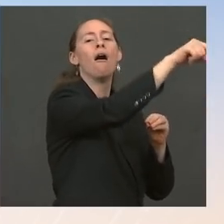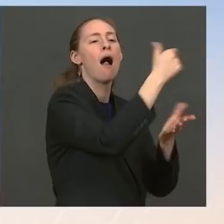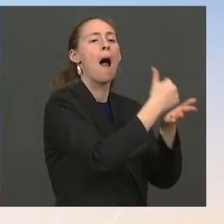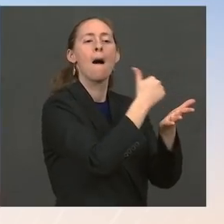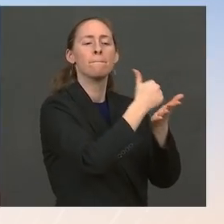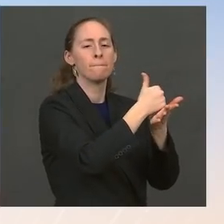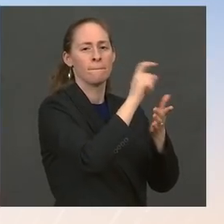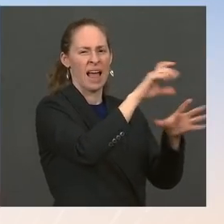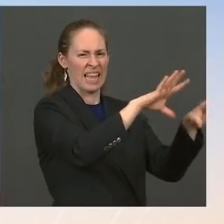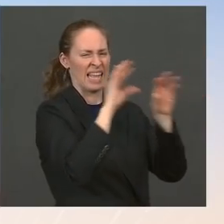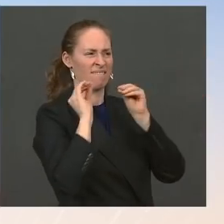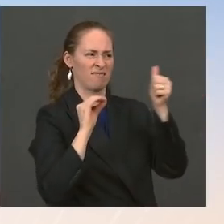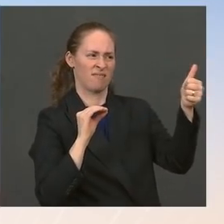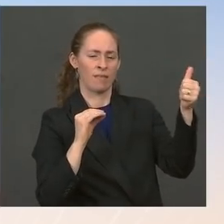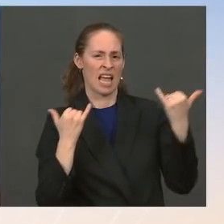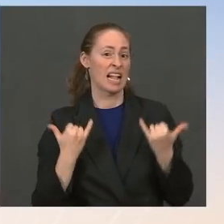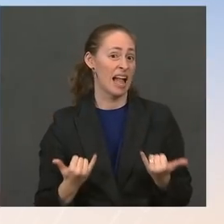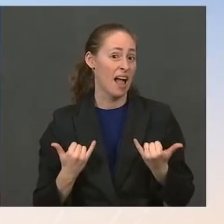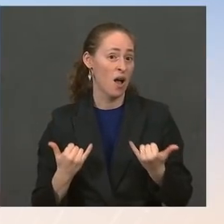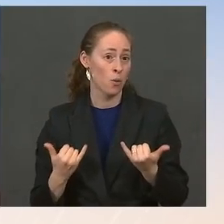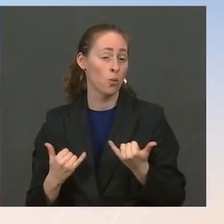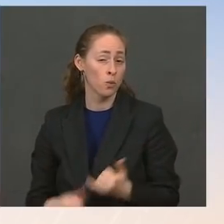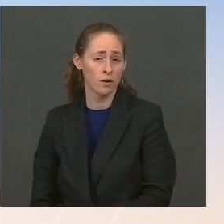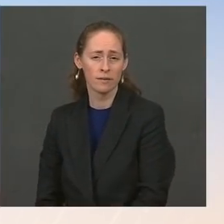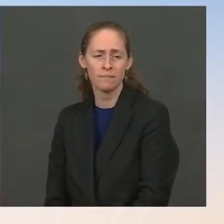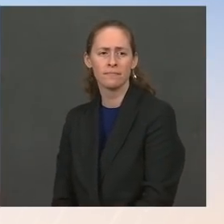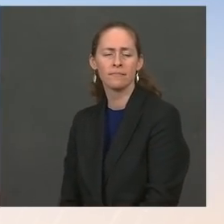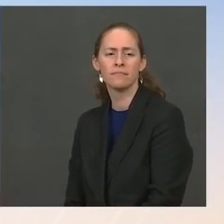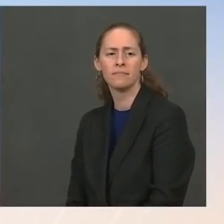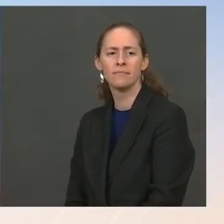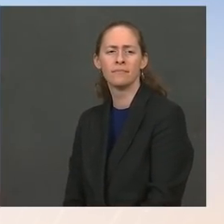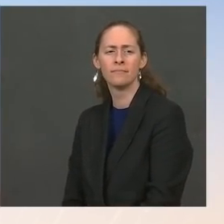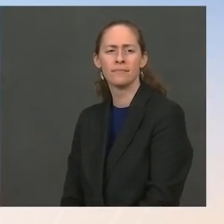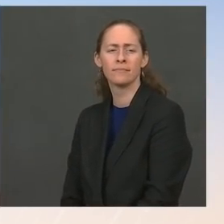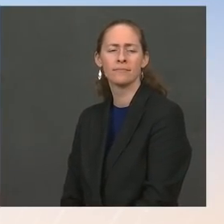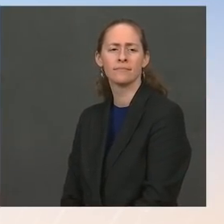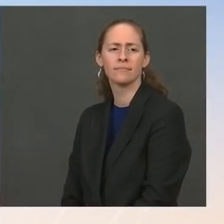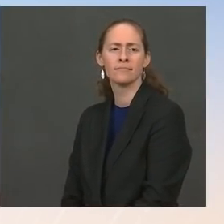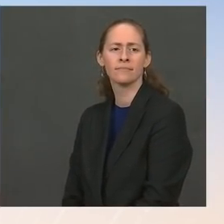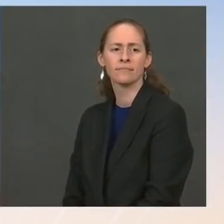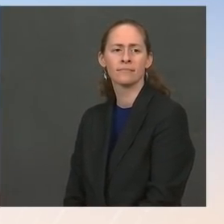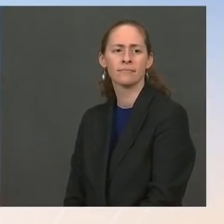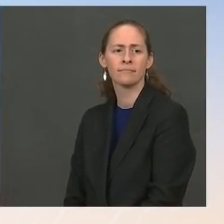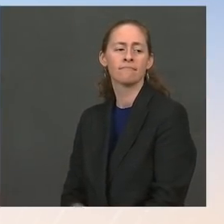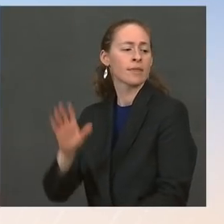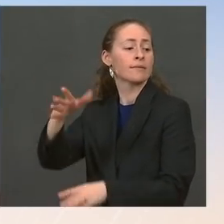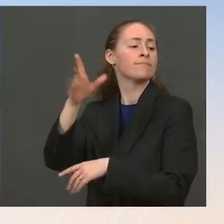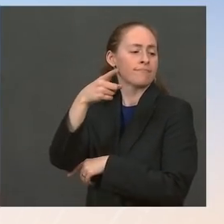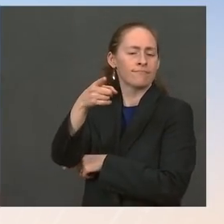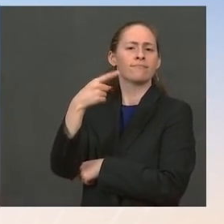You were asked yesterday about the Chinese tennis star, Peng Shuai, and you didn't have anything to say then. I wonder if you have any sort of update